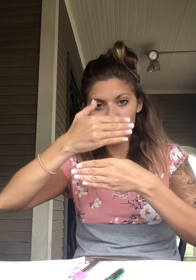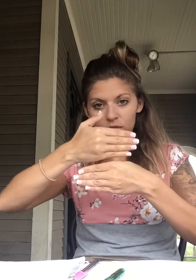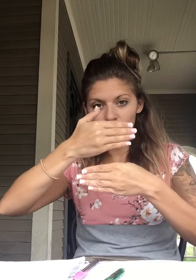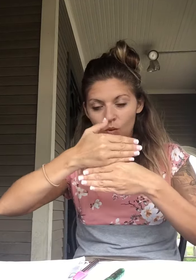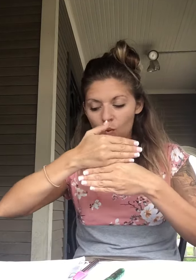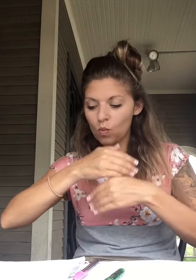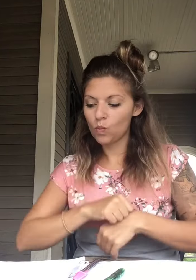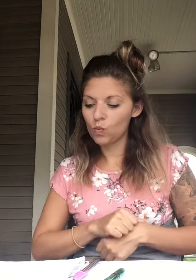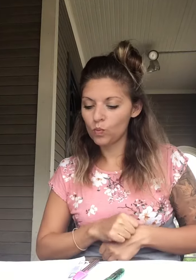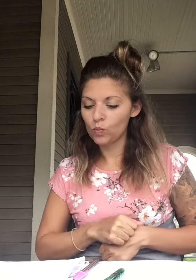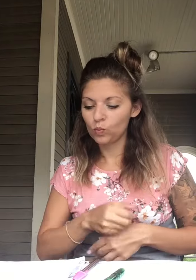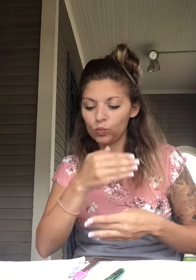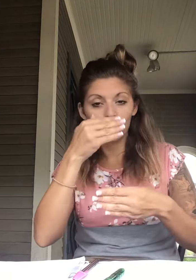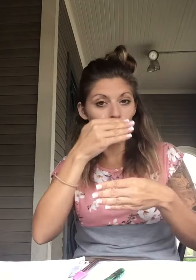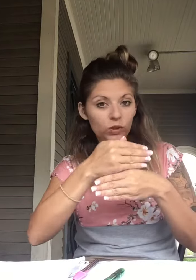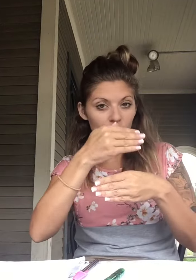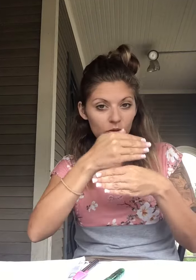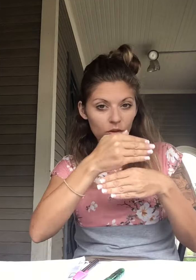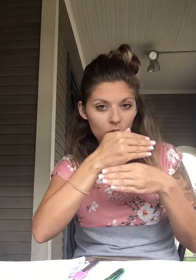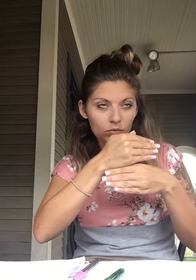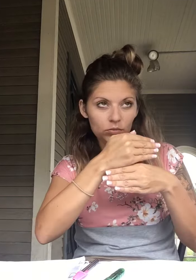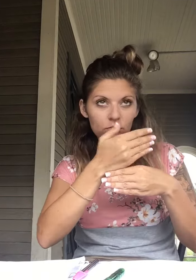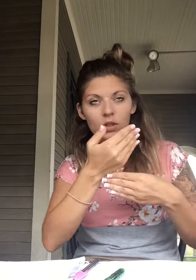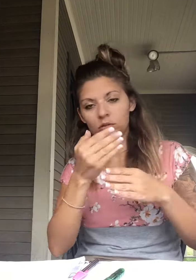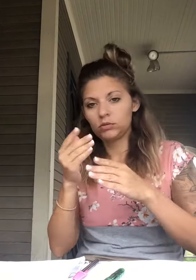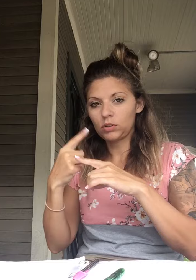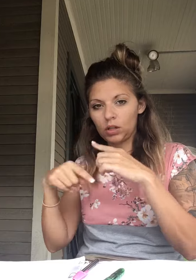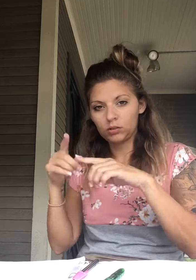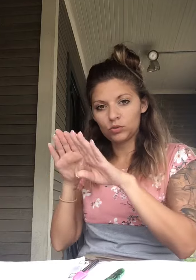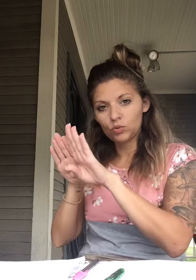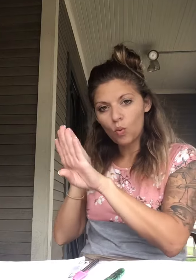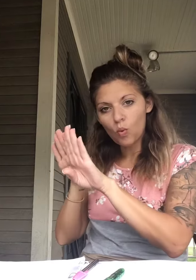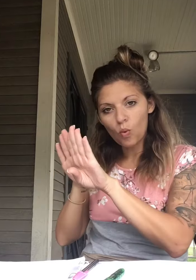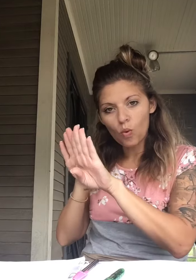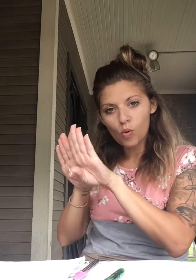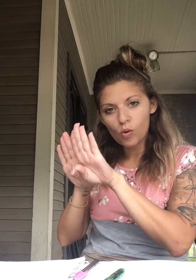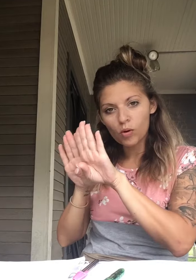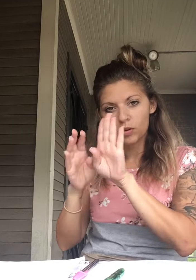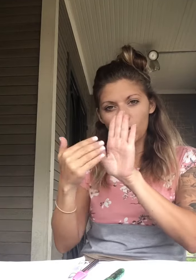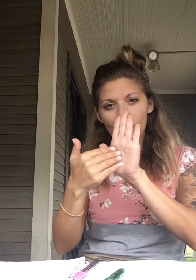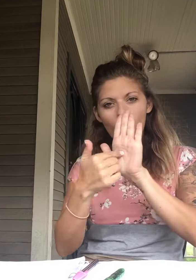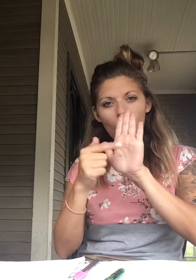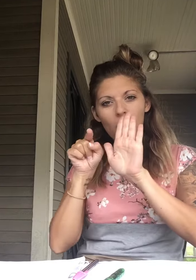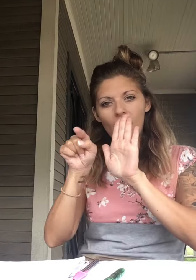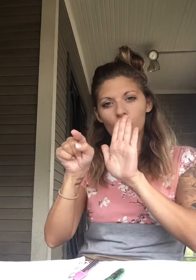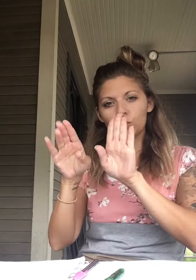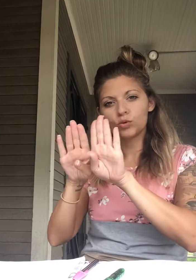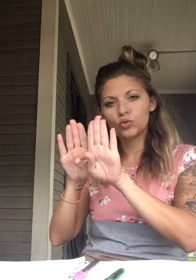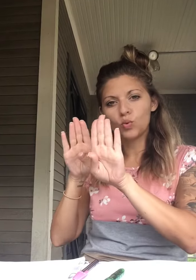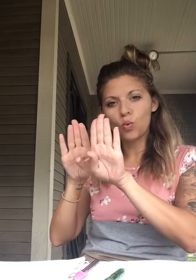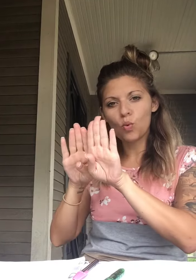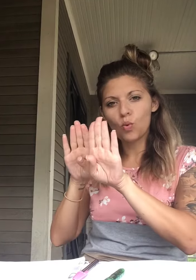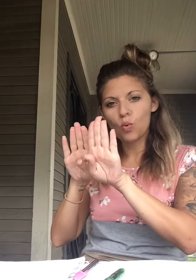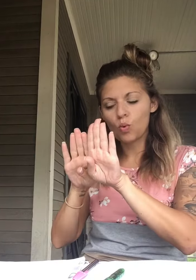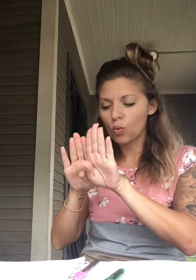Window and then the sign for "door" your palm orientation is out...door